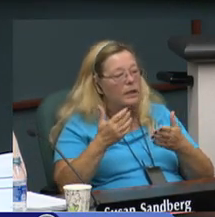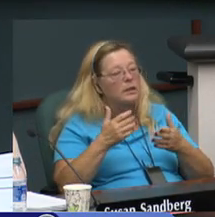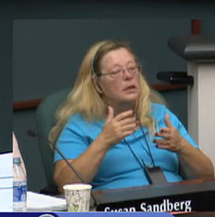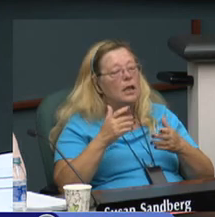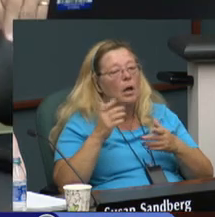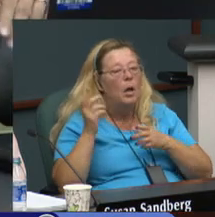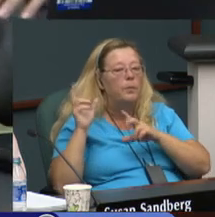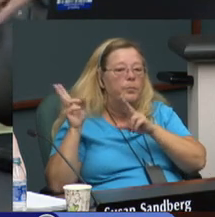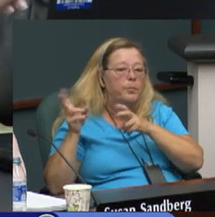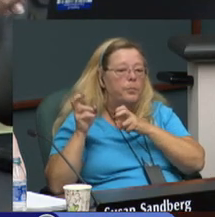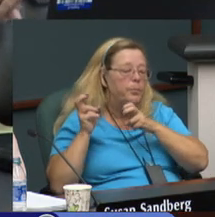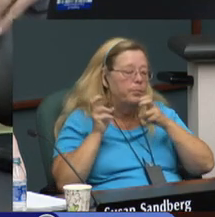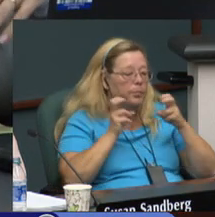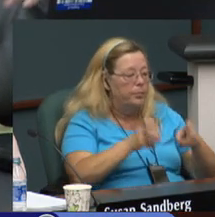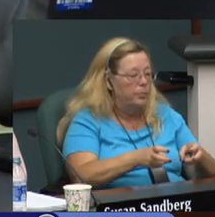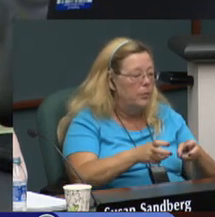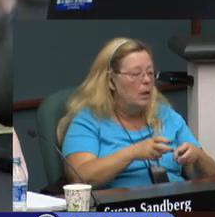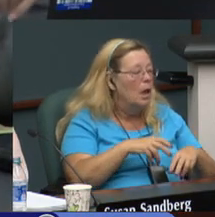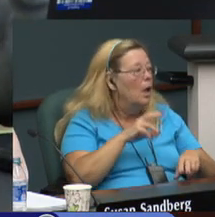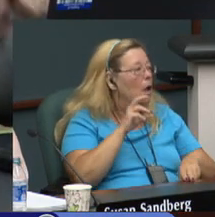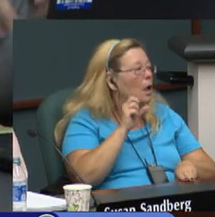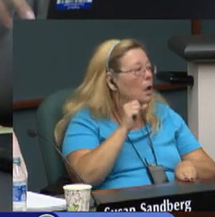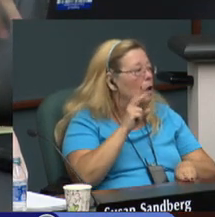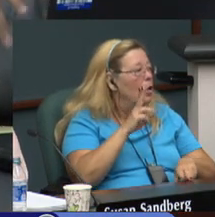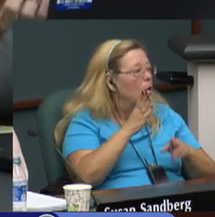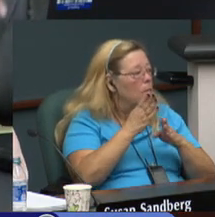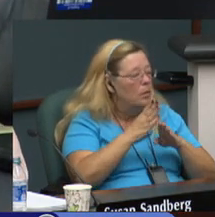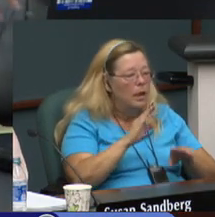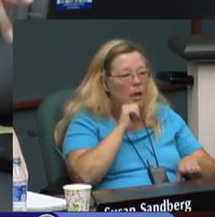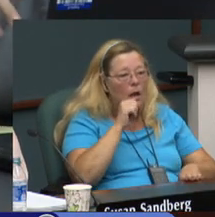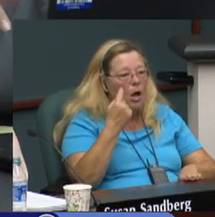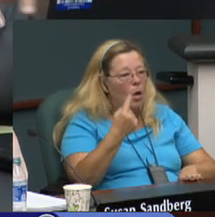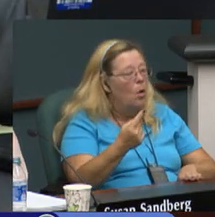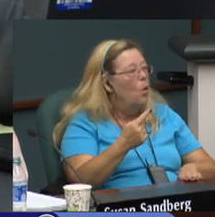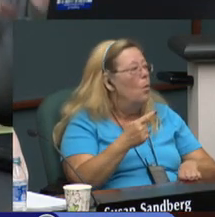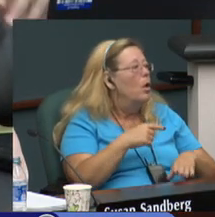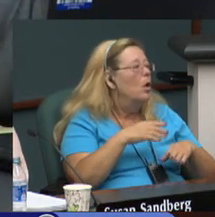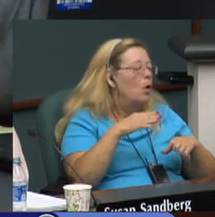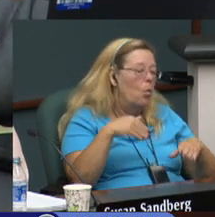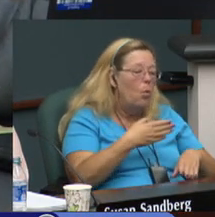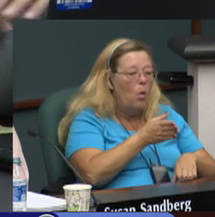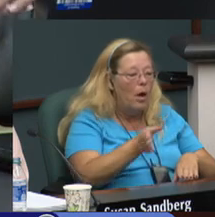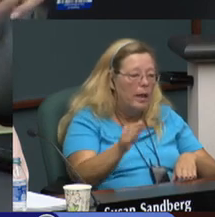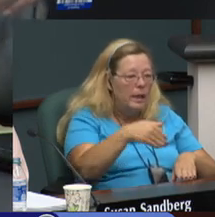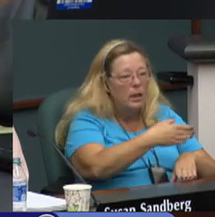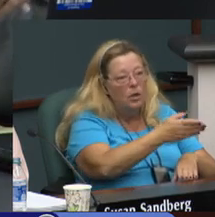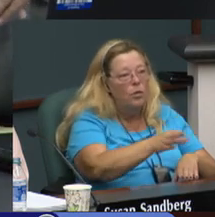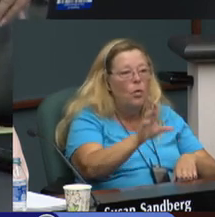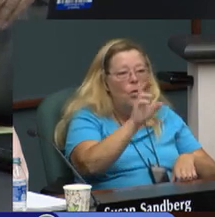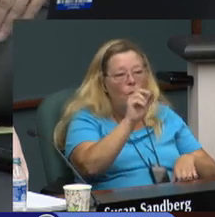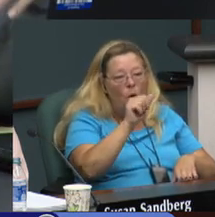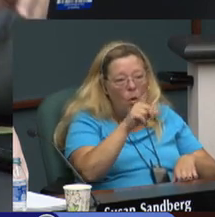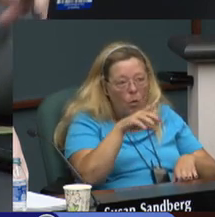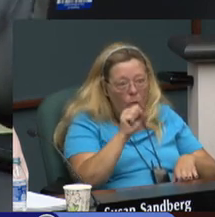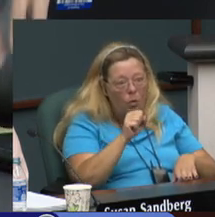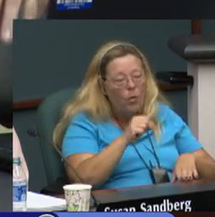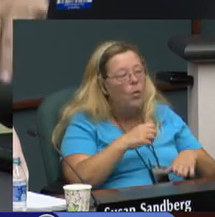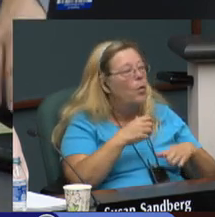suburban subdivision is not one of them so the suburban subdivision with the winding roads and the larger Lots that was an option that is an option right